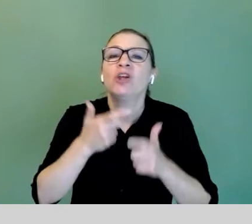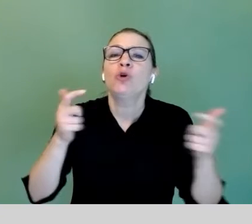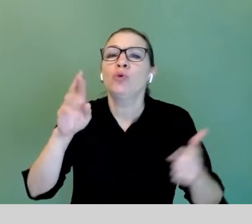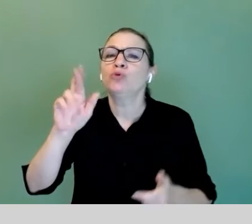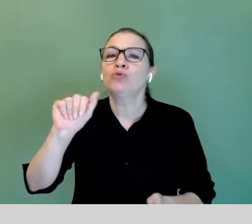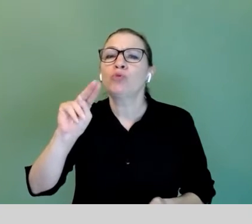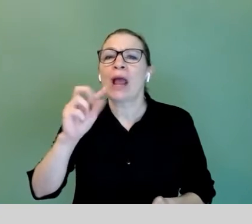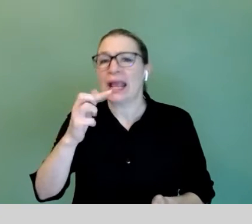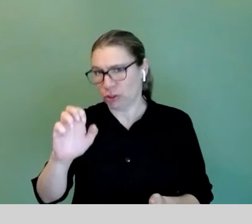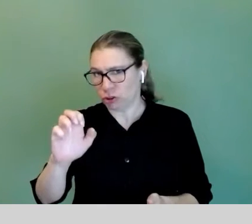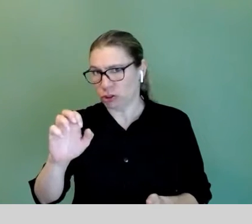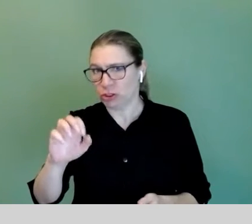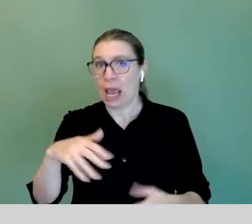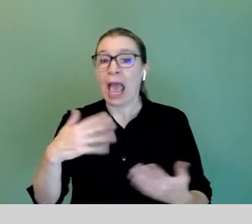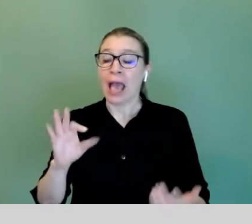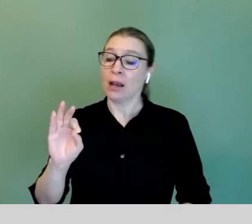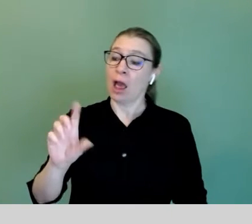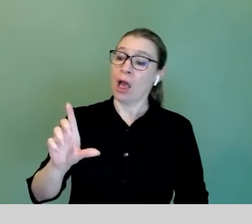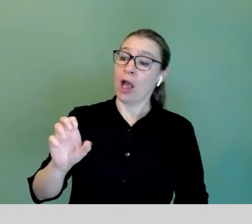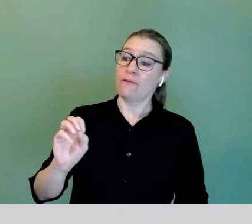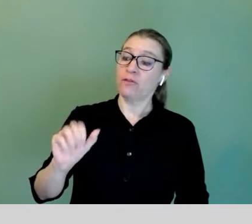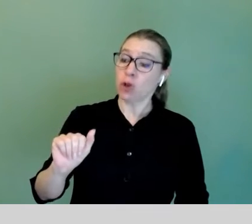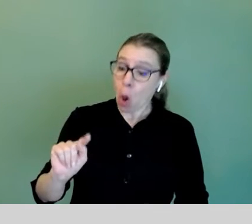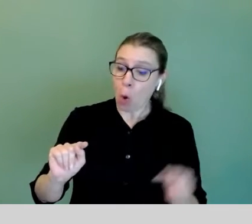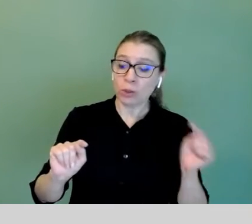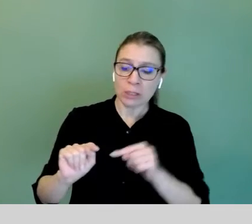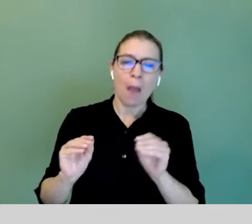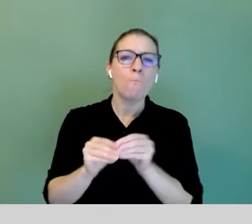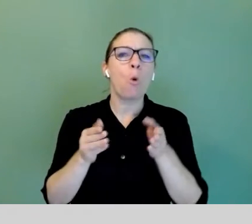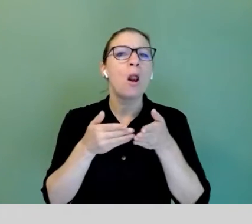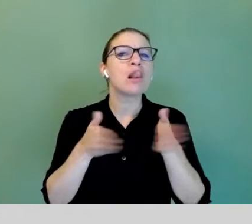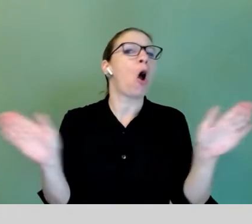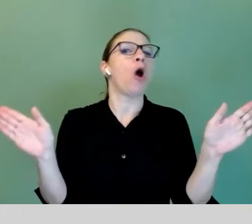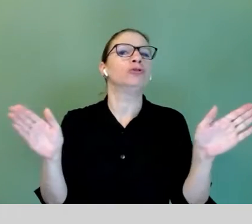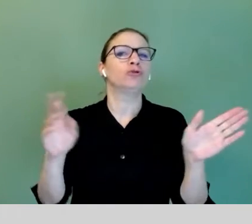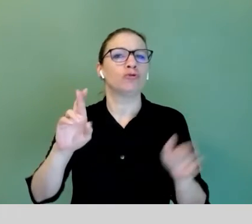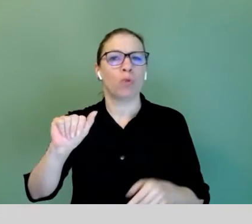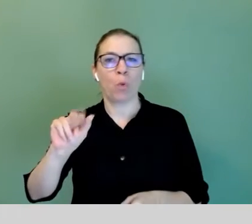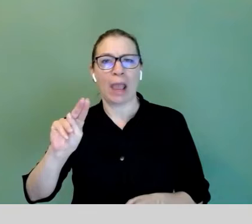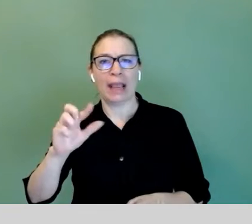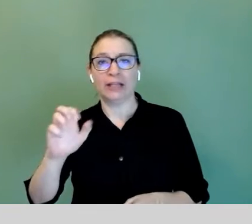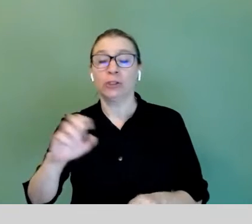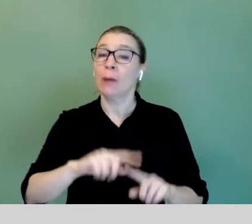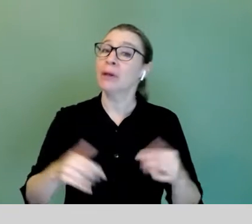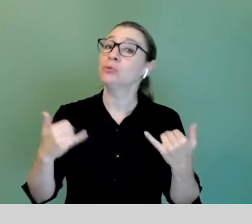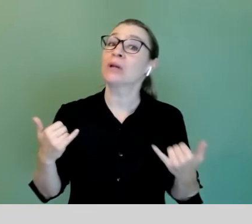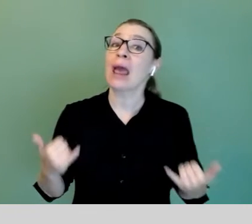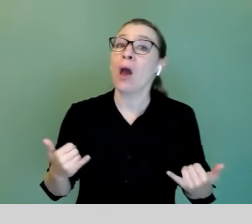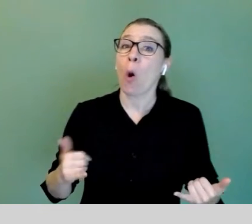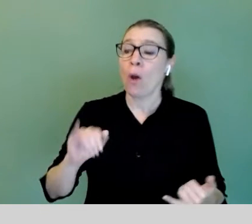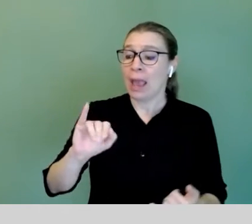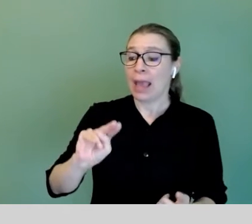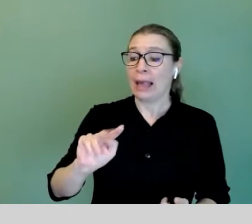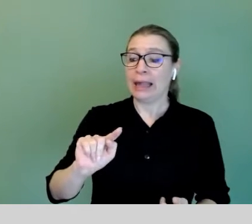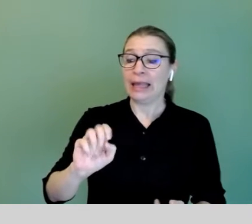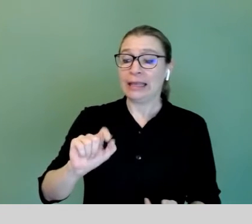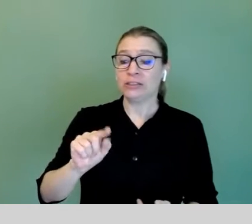they didn't have so huge range, and floats have larger range. But nowadays, integers are infinite,